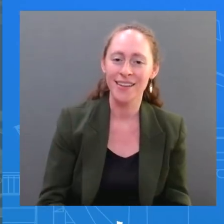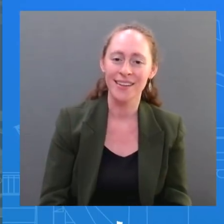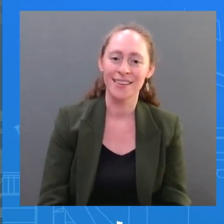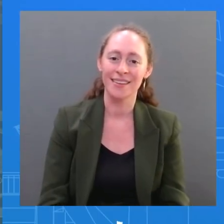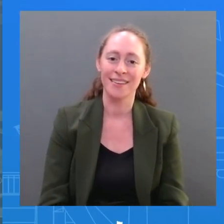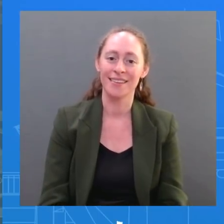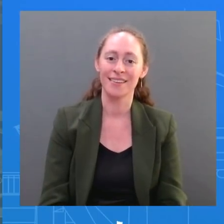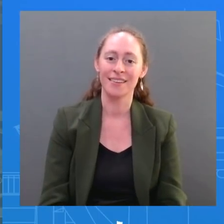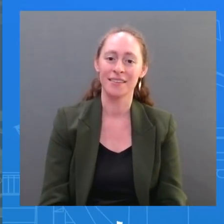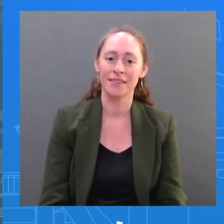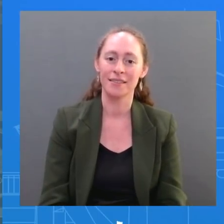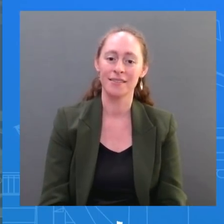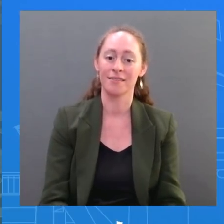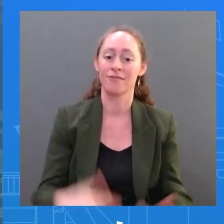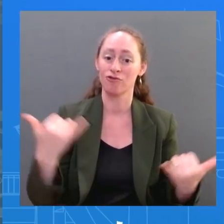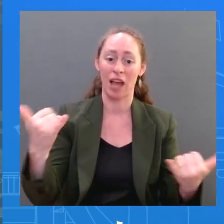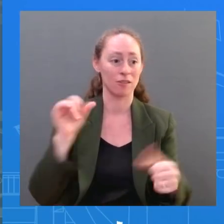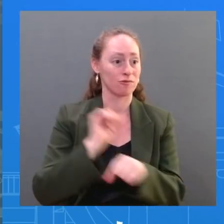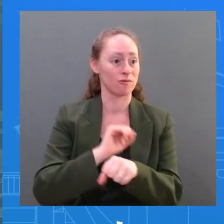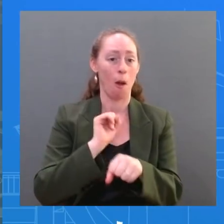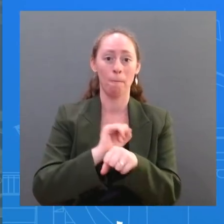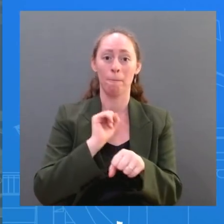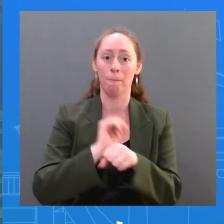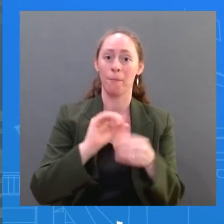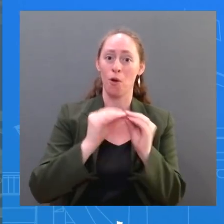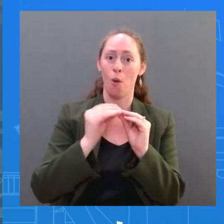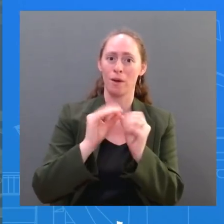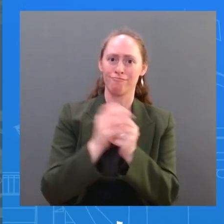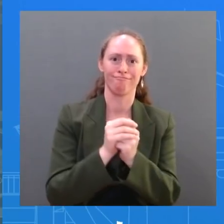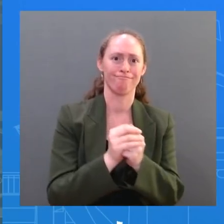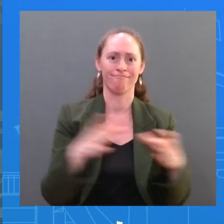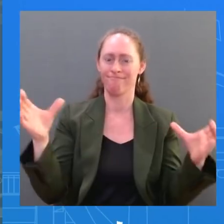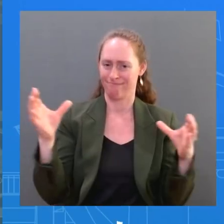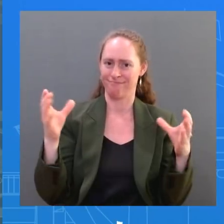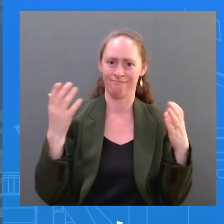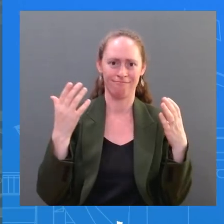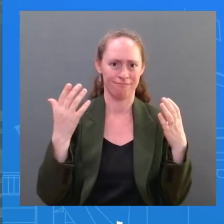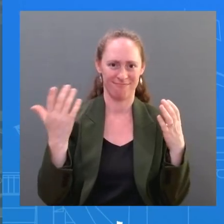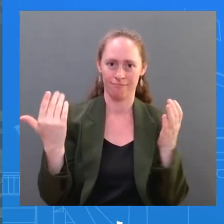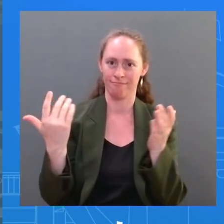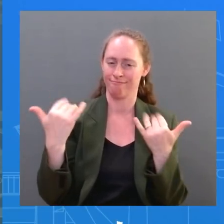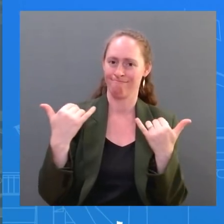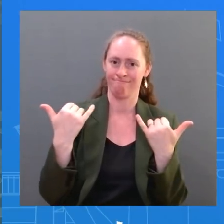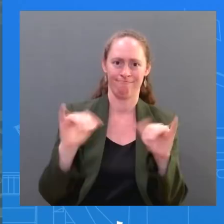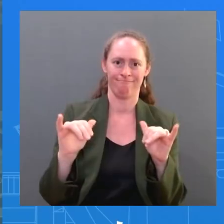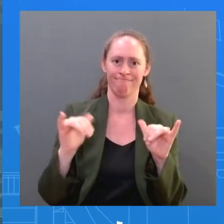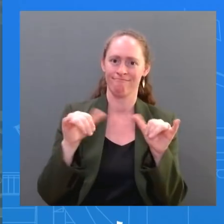While we understand what the American public is going through at this time, that is a good sign.